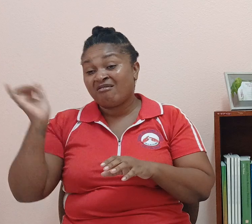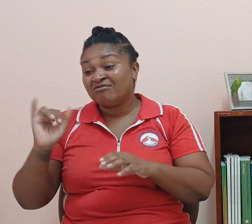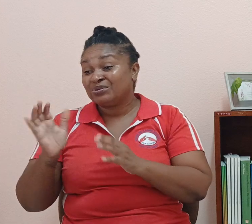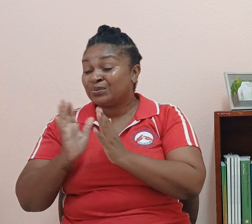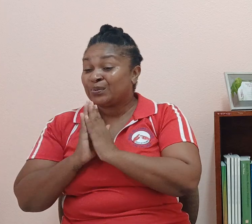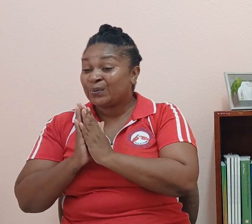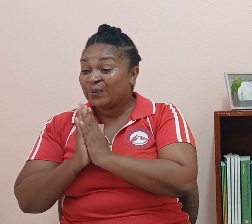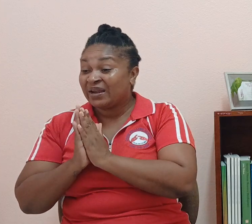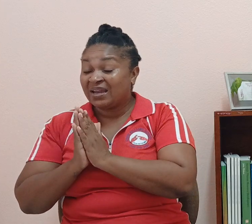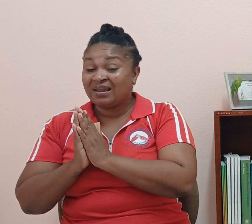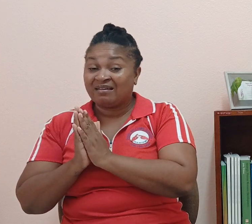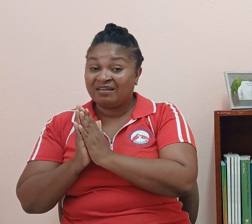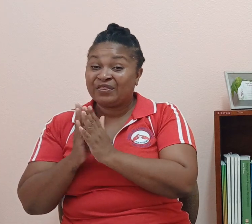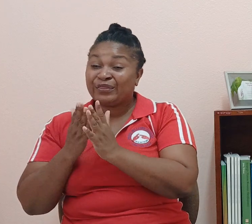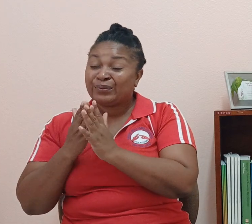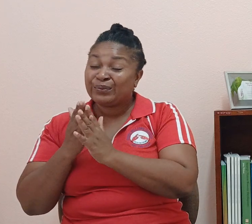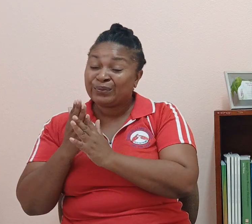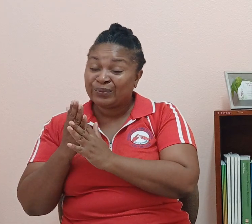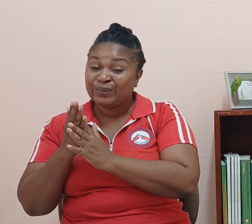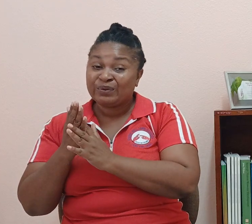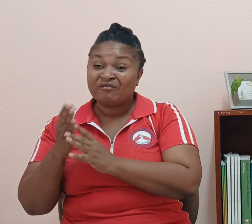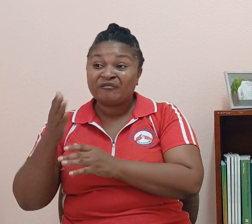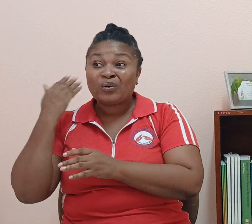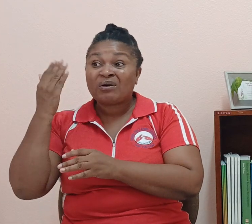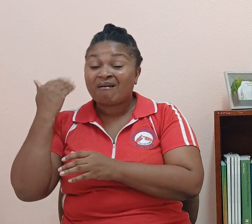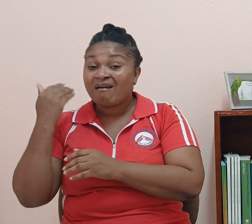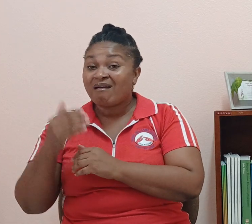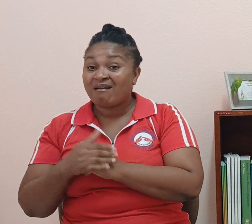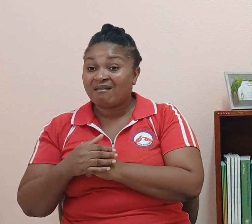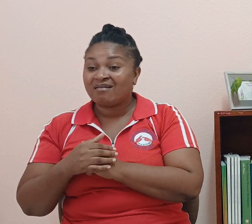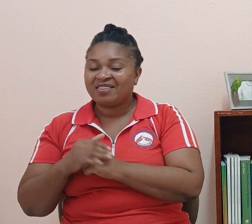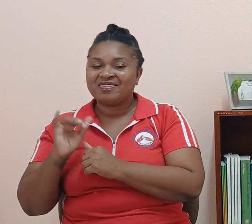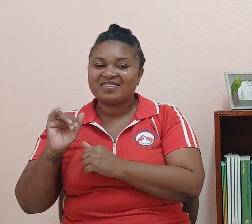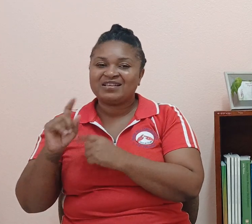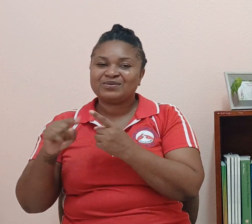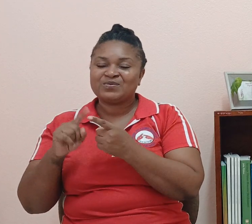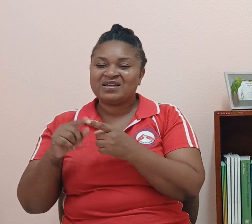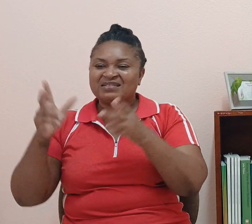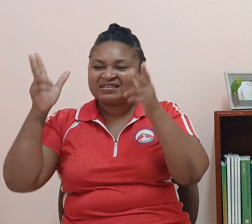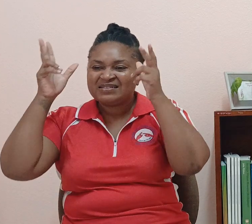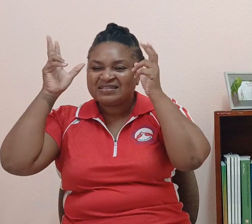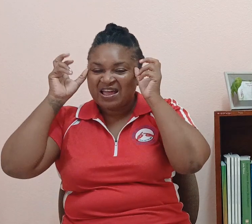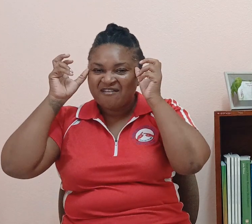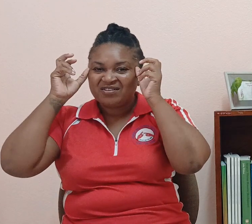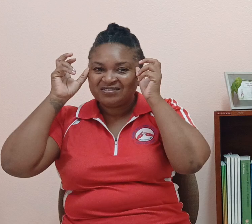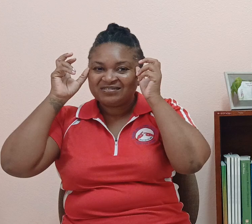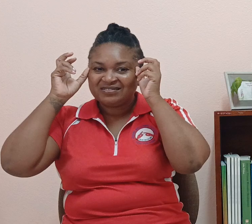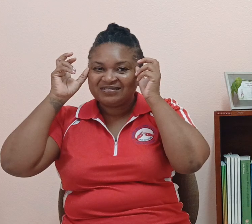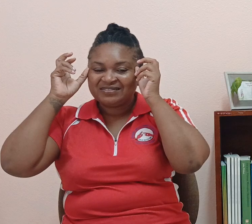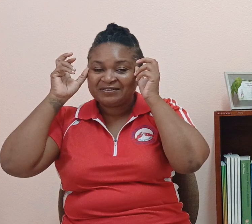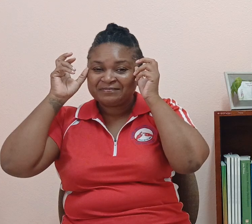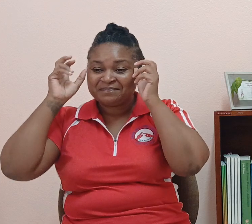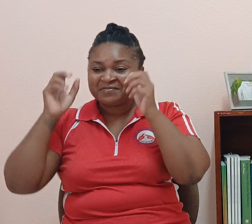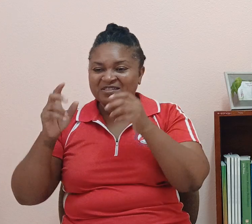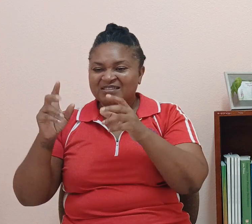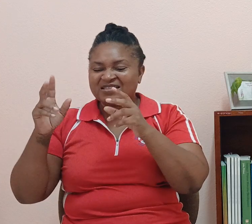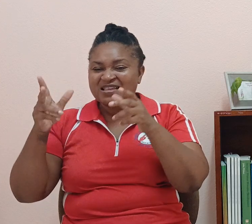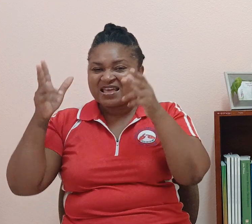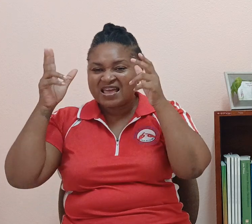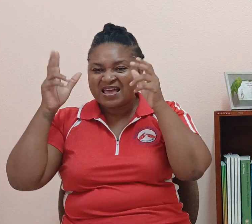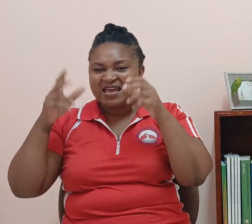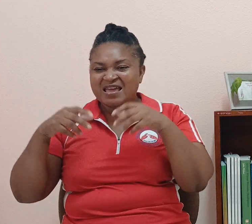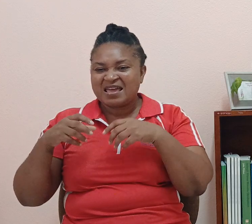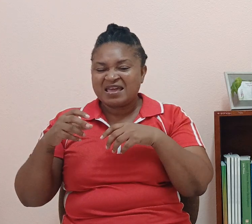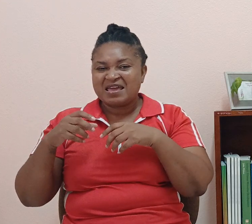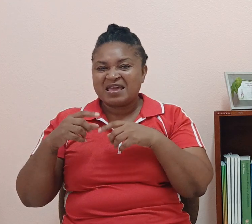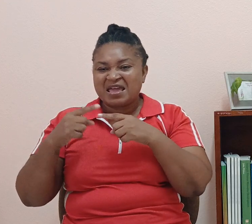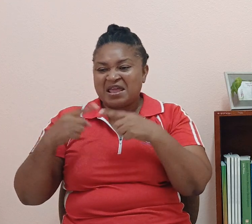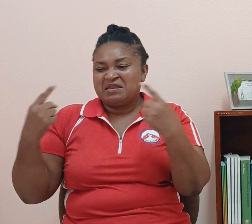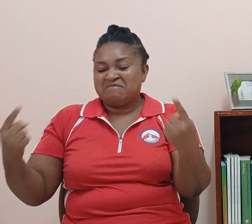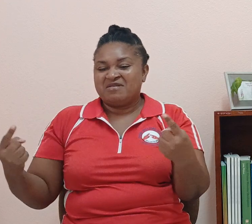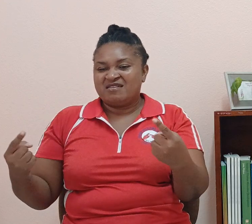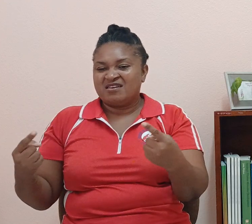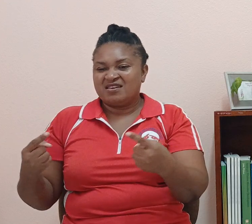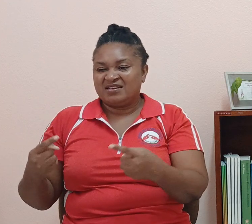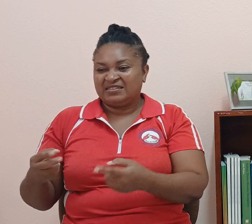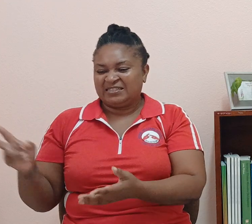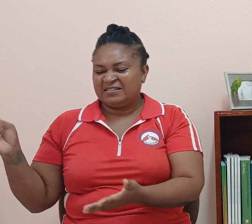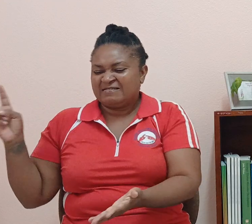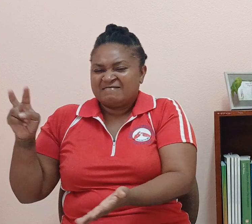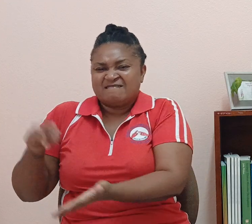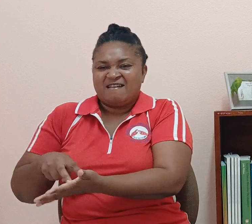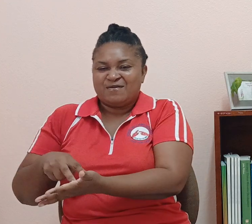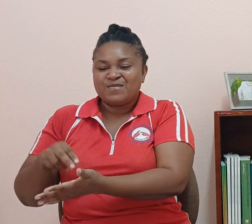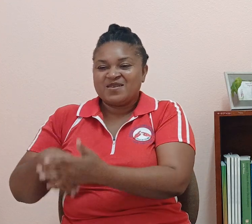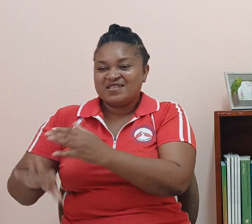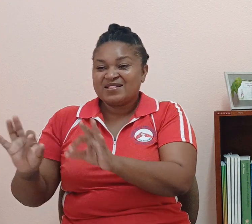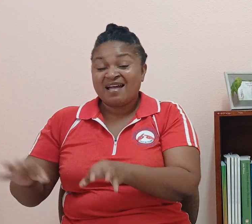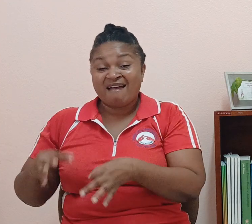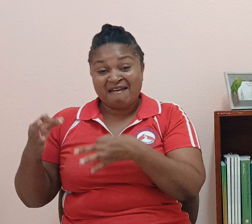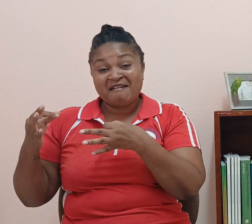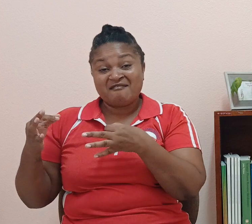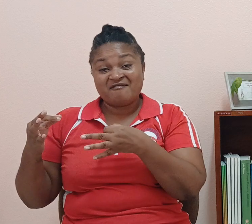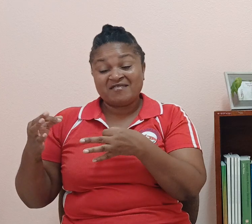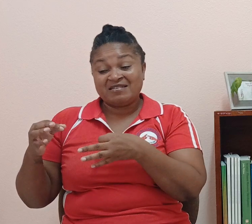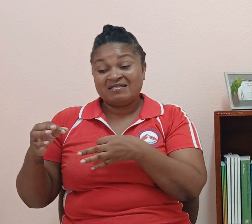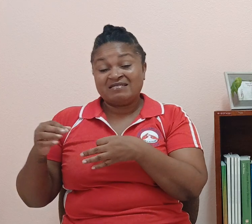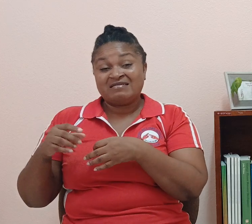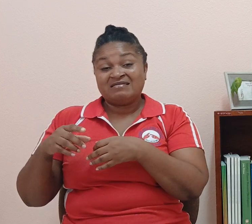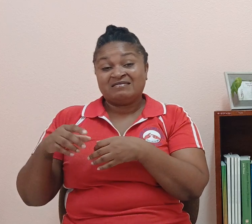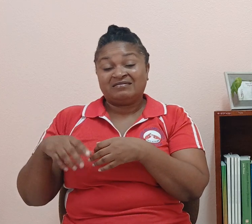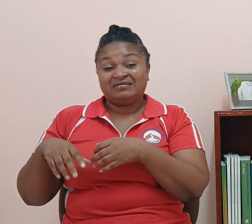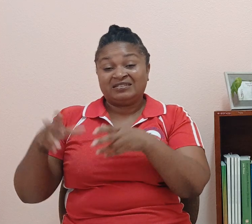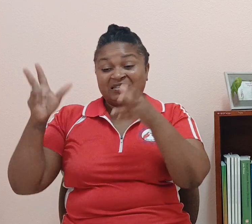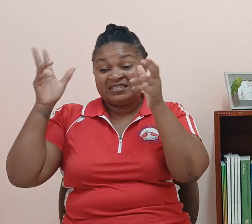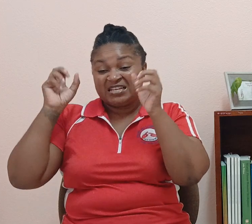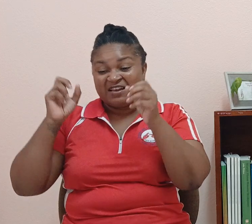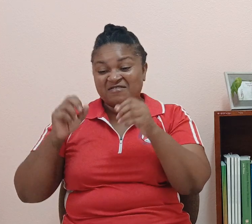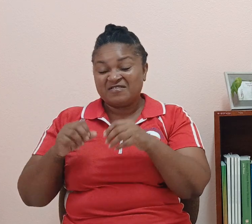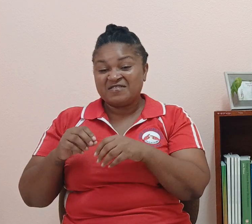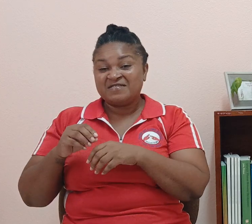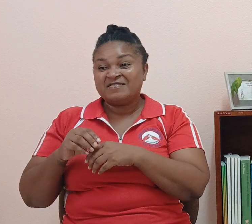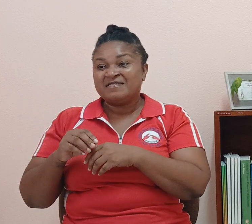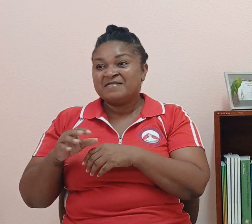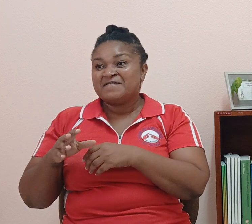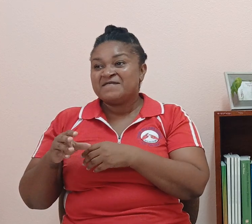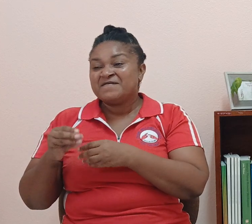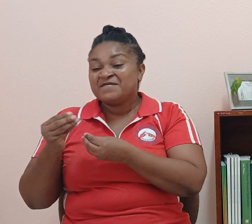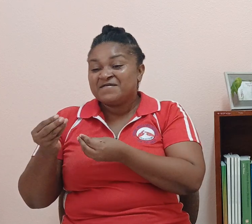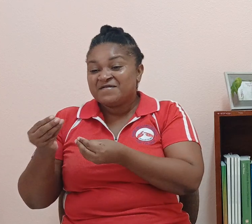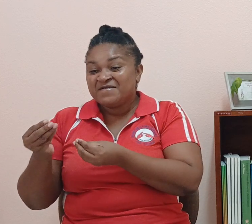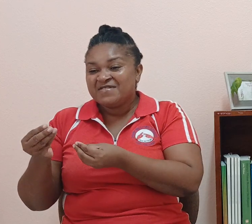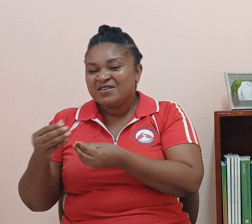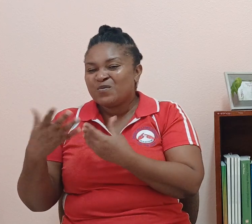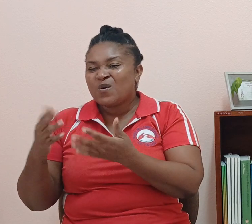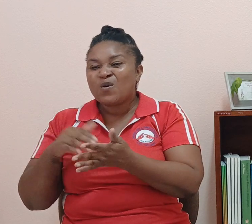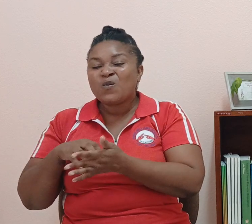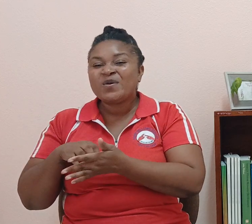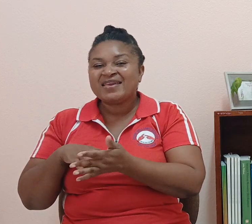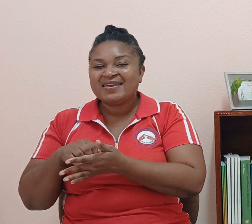all. That’s when the devil/enemy gets a foothold in our lives. He feeds on our vulnerabilities.